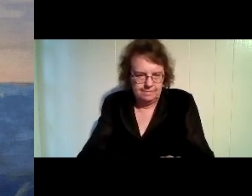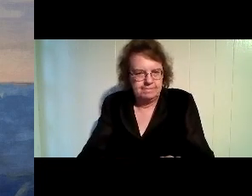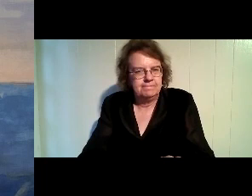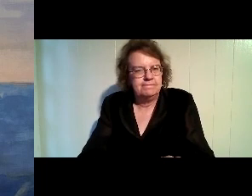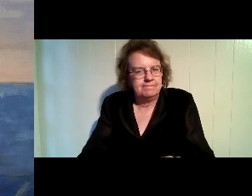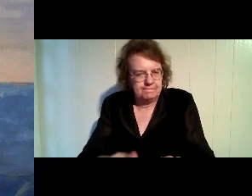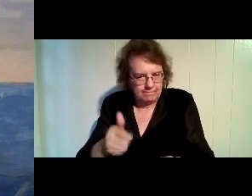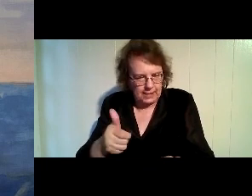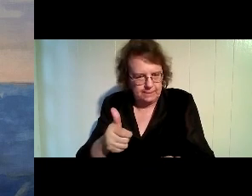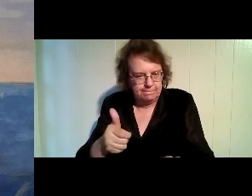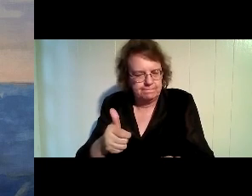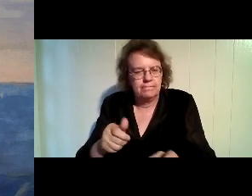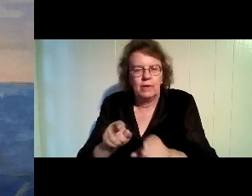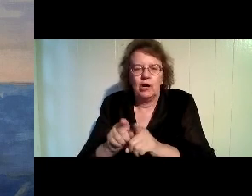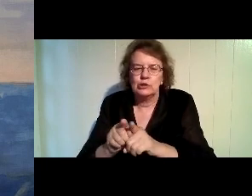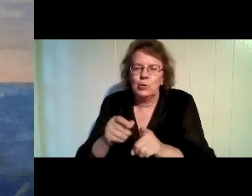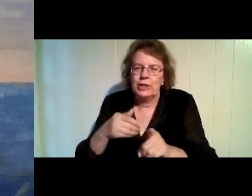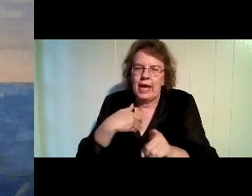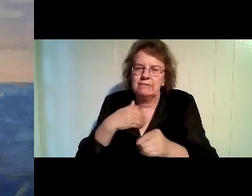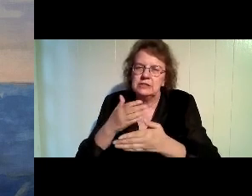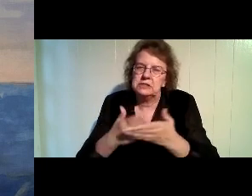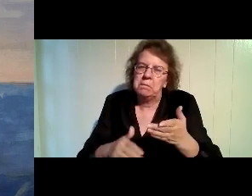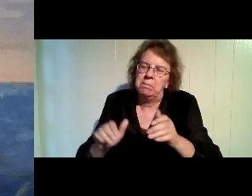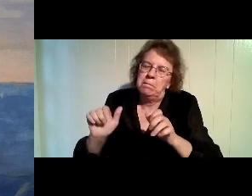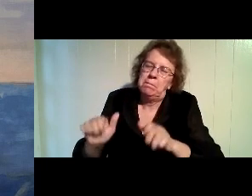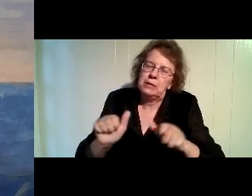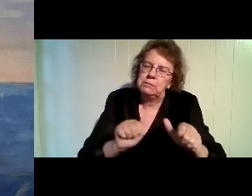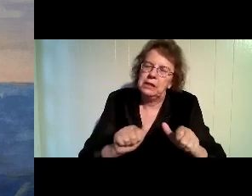We also have some possibly familiar tools that you've seen,